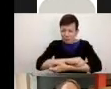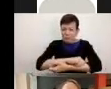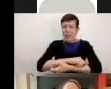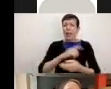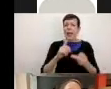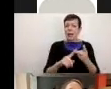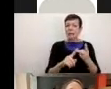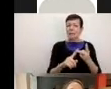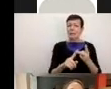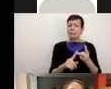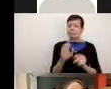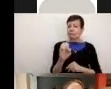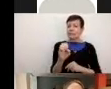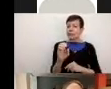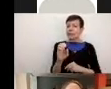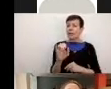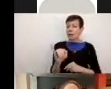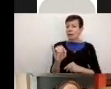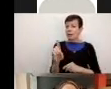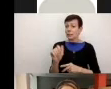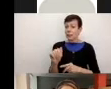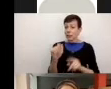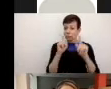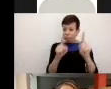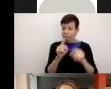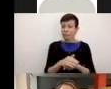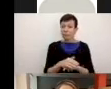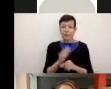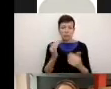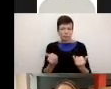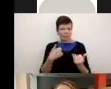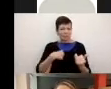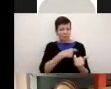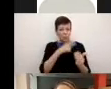our ongoing data collection and research on the impact of the pandemic on the sector.